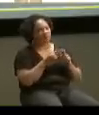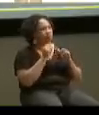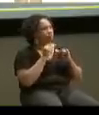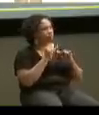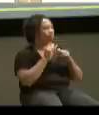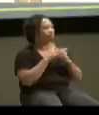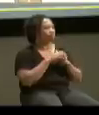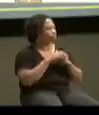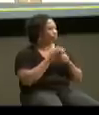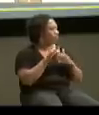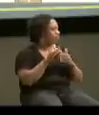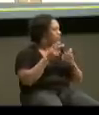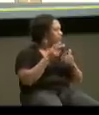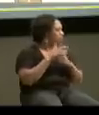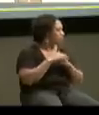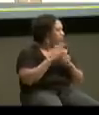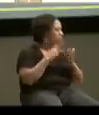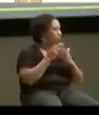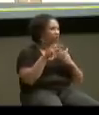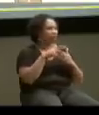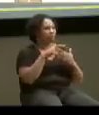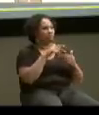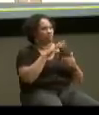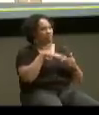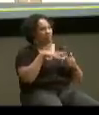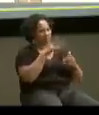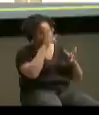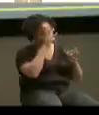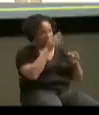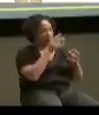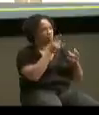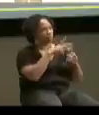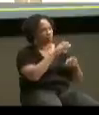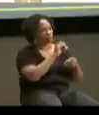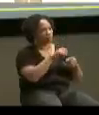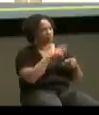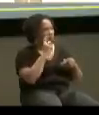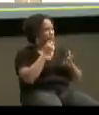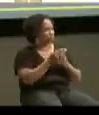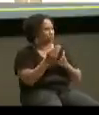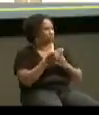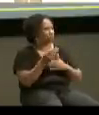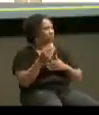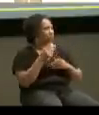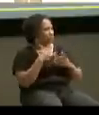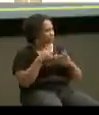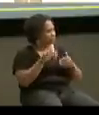SPIRIT THIS IS NOT A PROGRAM SET IN STONE, IMPLEMENTED AND CUTTING ACROSS ALL THE PROCUREMENTS AT THIS POINT.